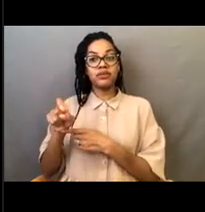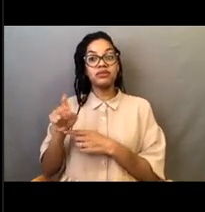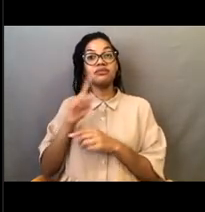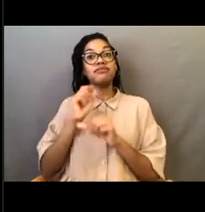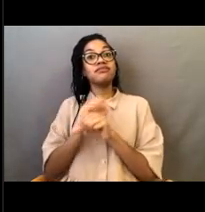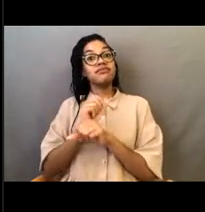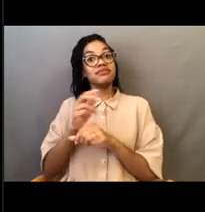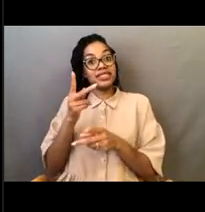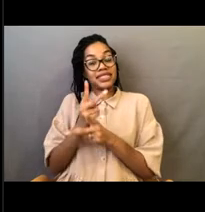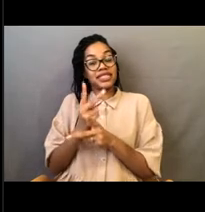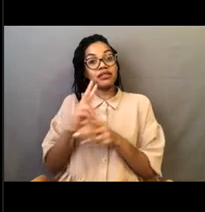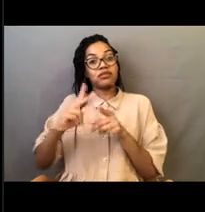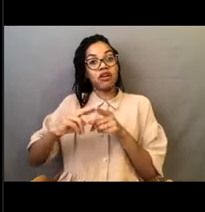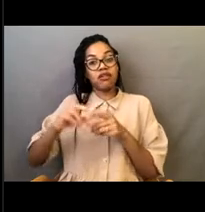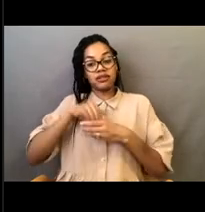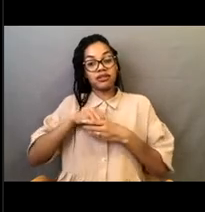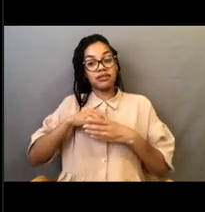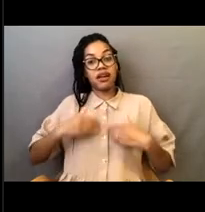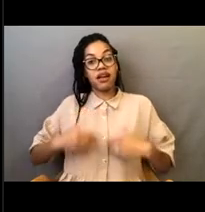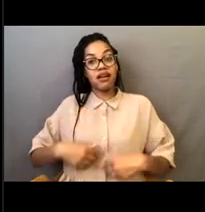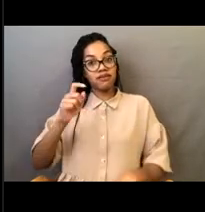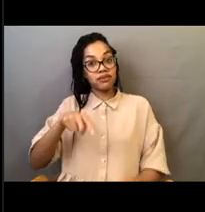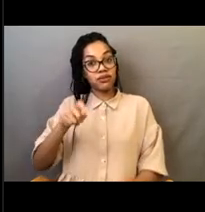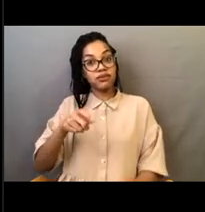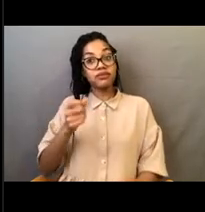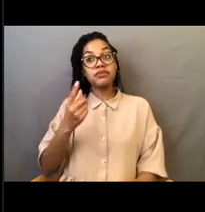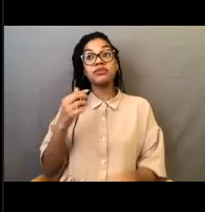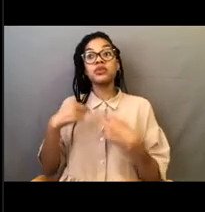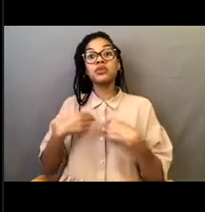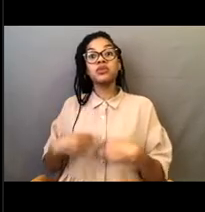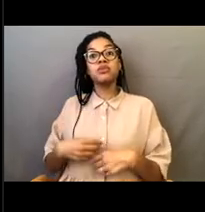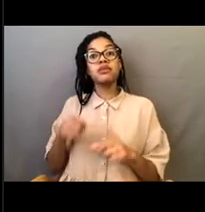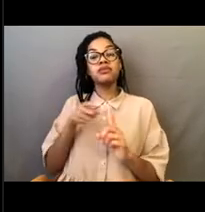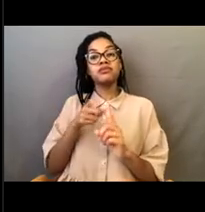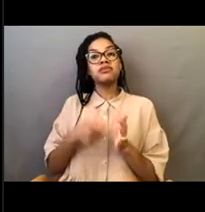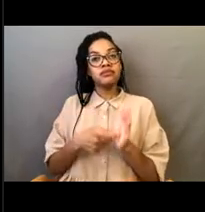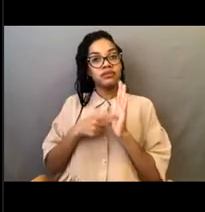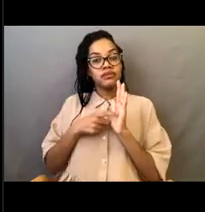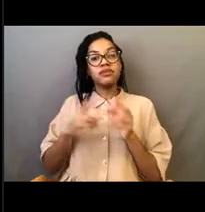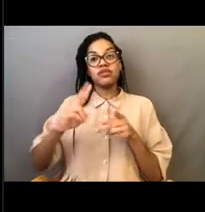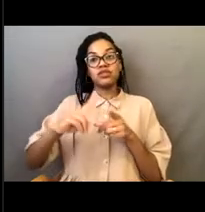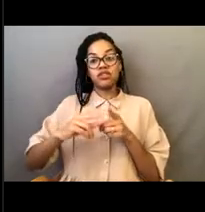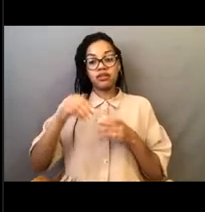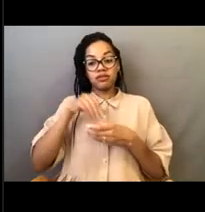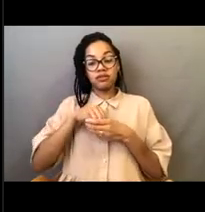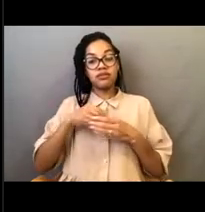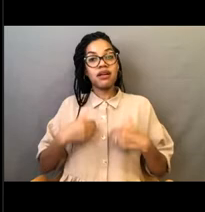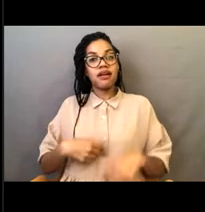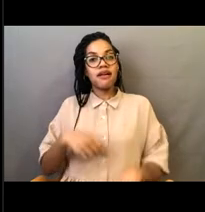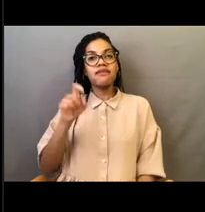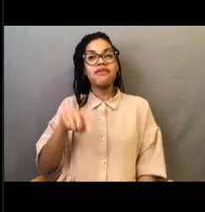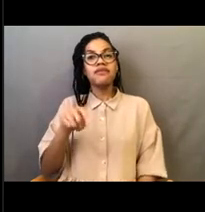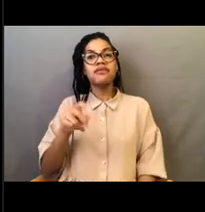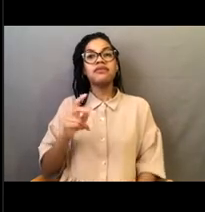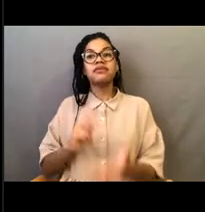Just like us, fish have salt inside of their bodies that help certain chemical reactions happen that keep us alive.